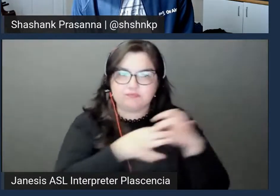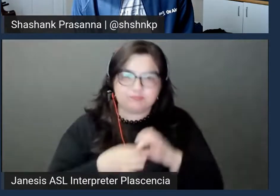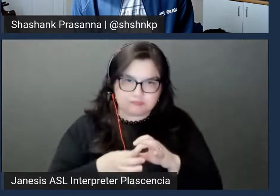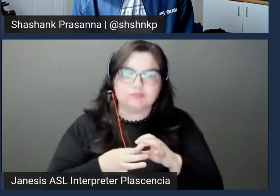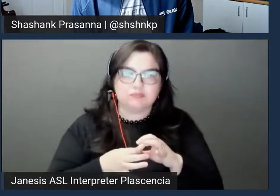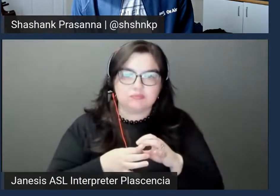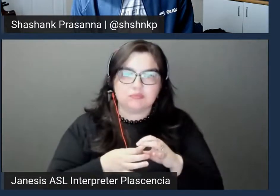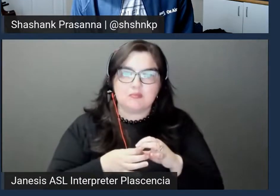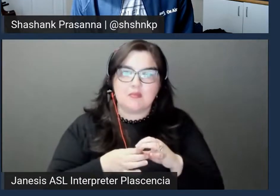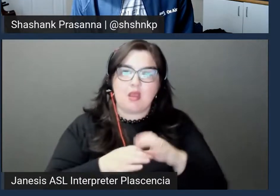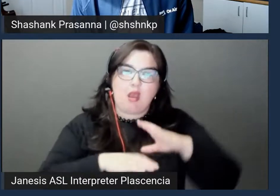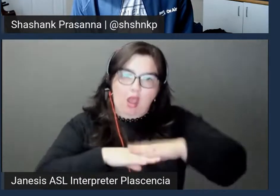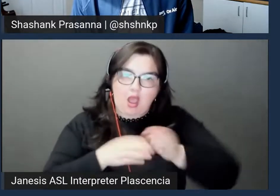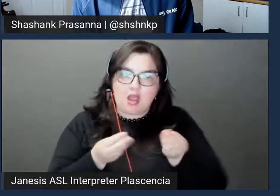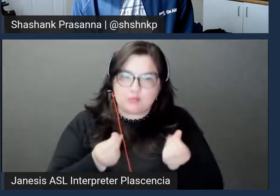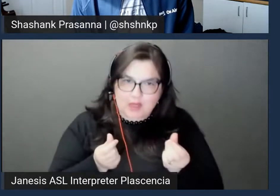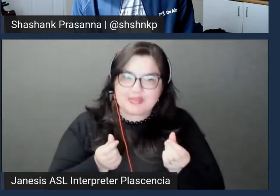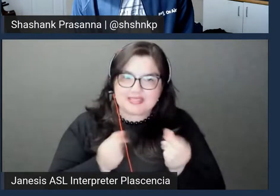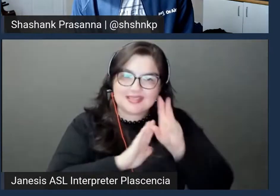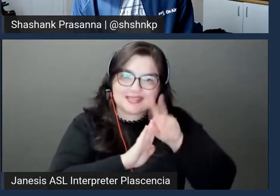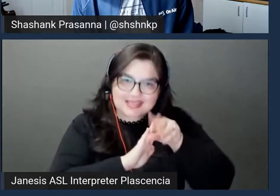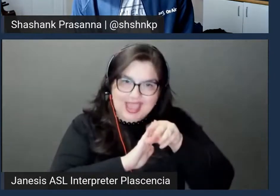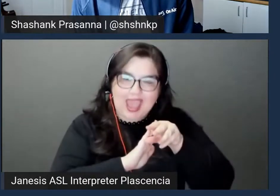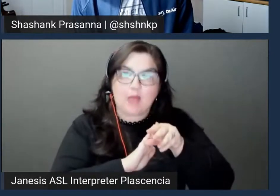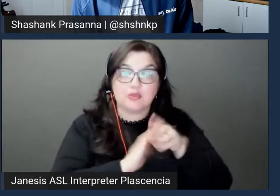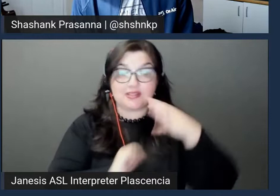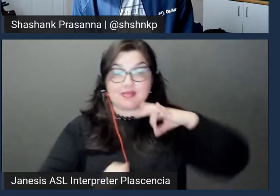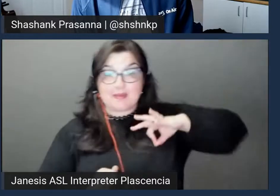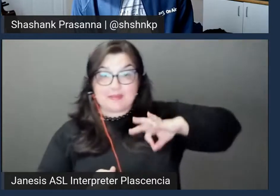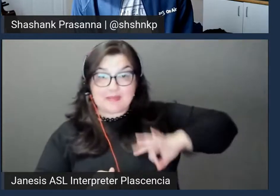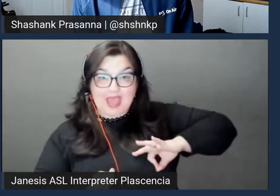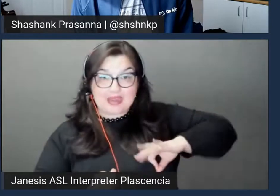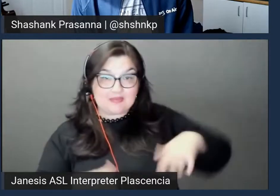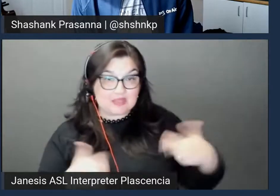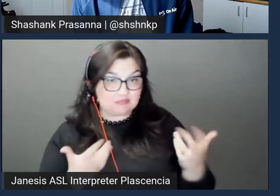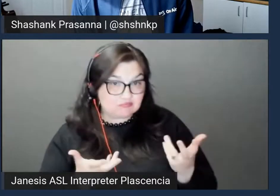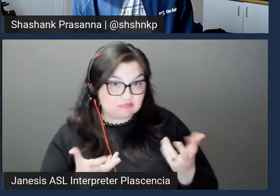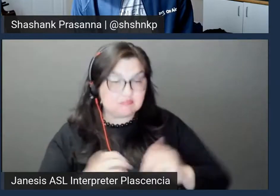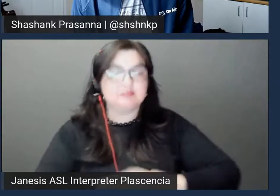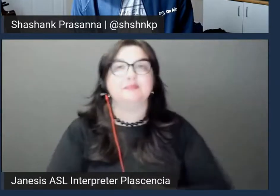at their physical locations. The benefit of doing that is it helps customers